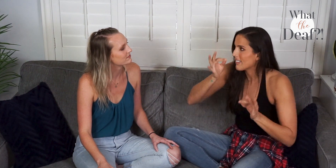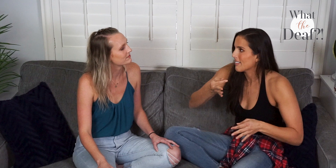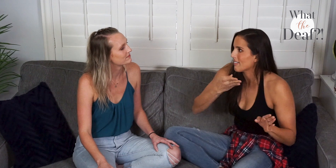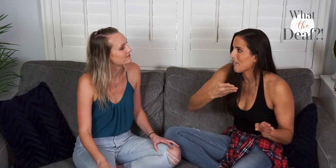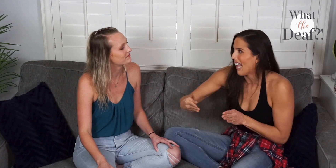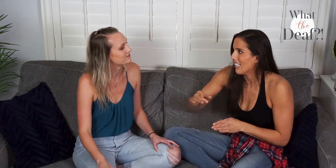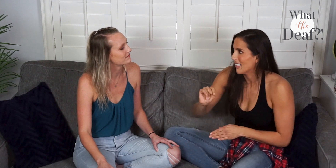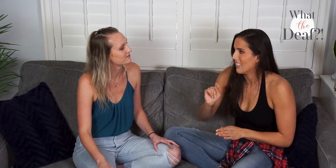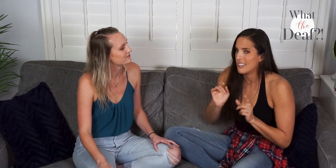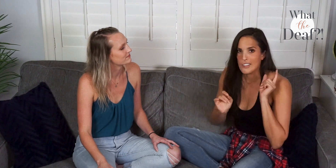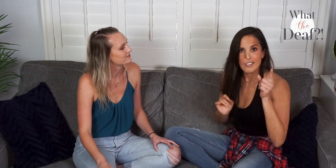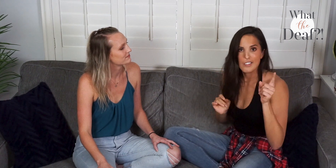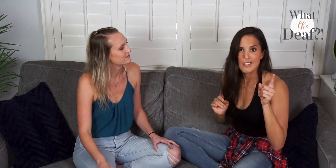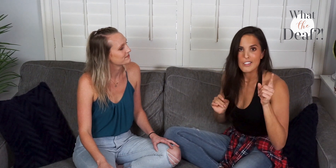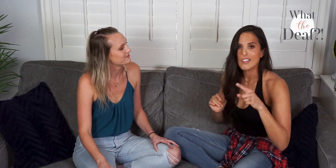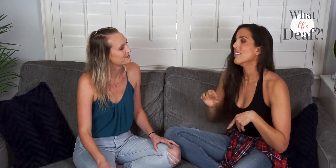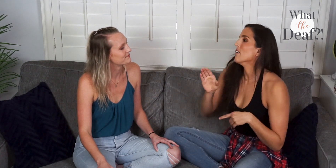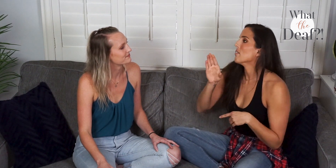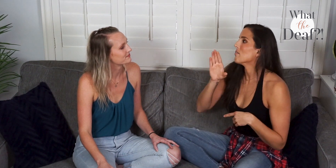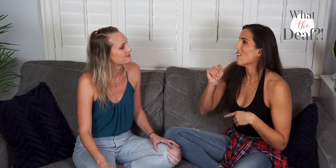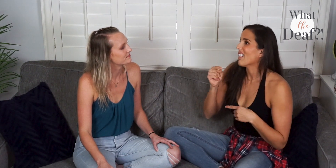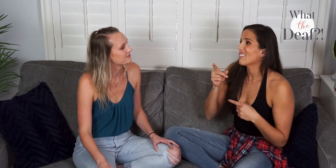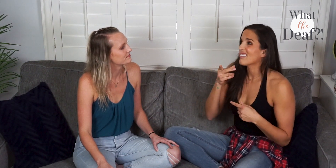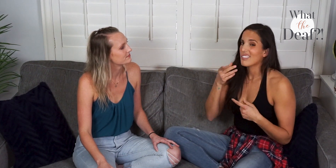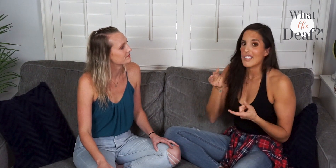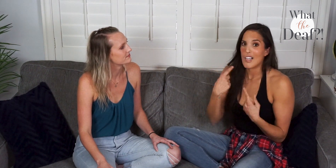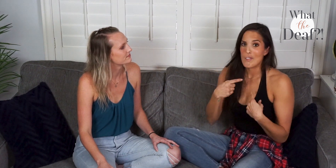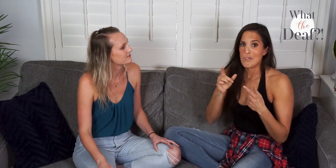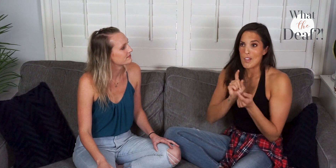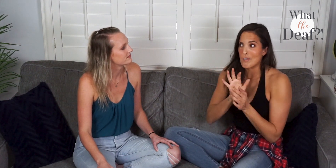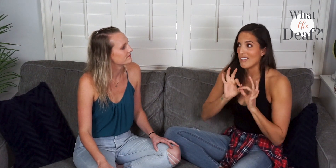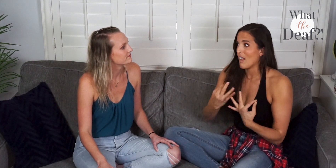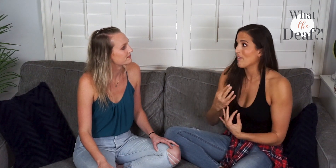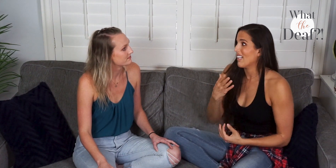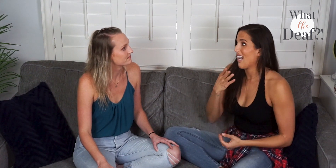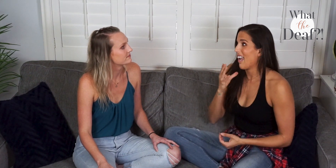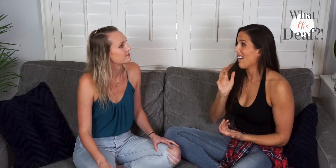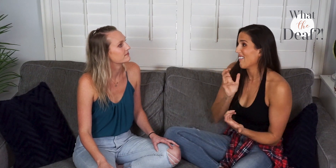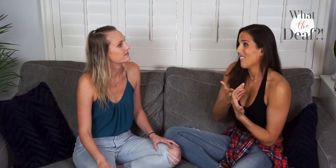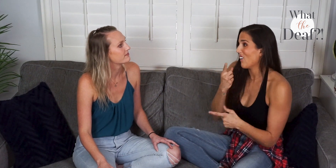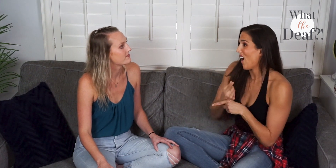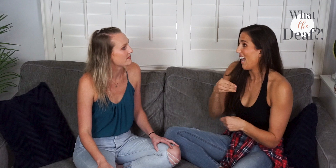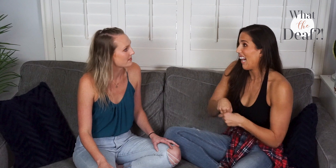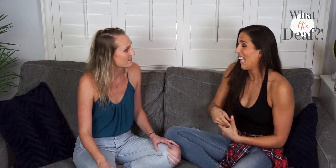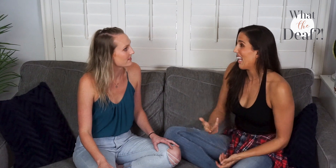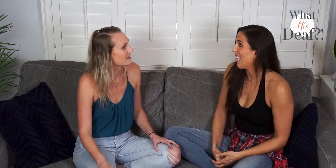So I think my dad planned this, but he came and met my family and he fit right in.